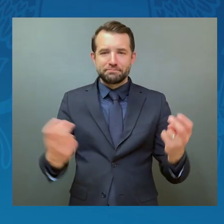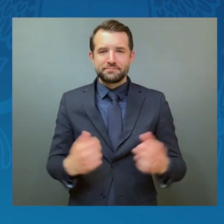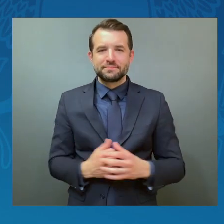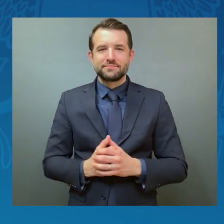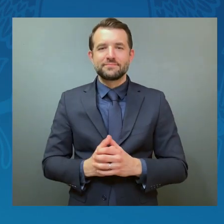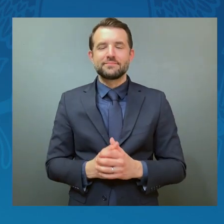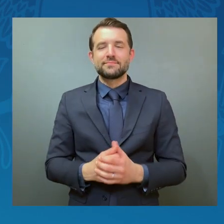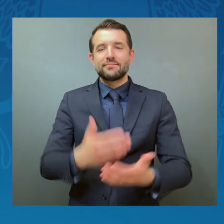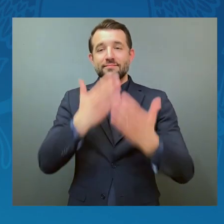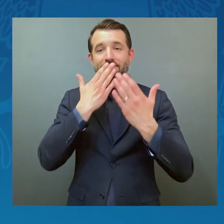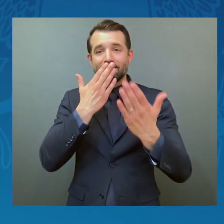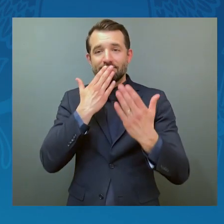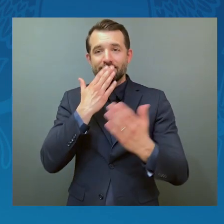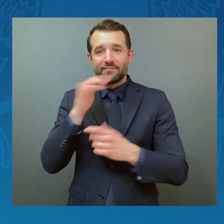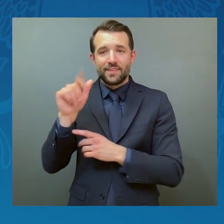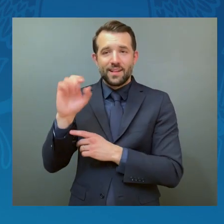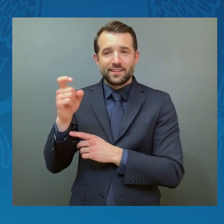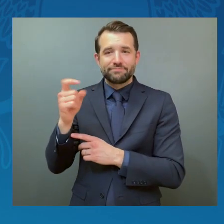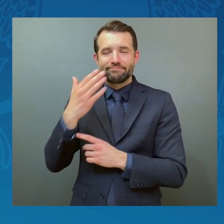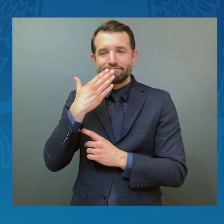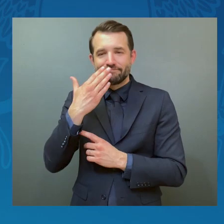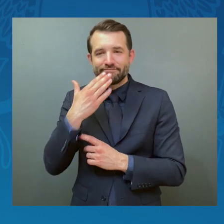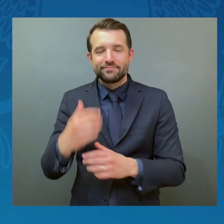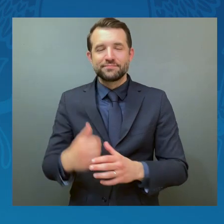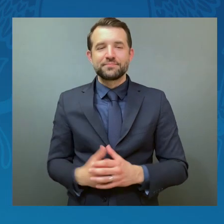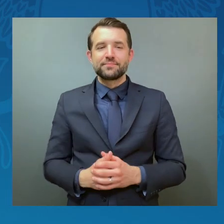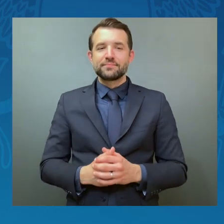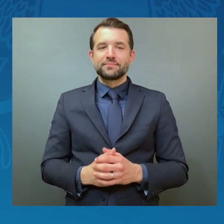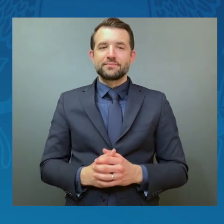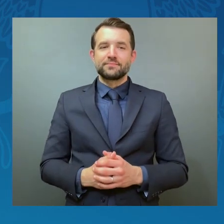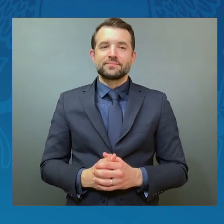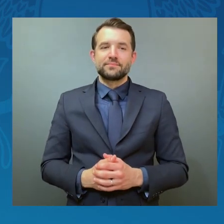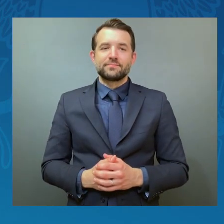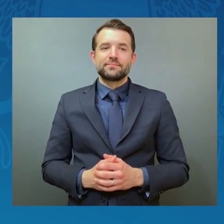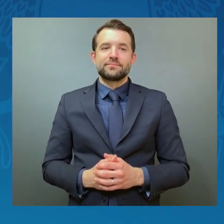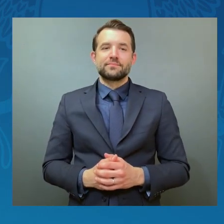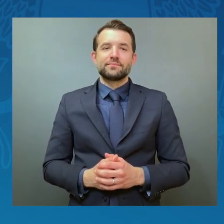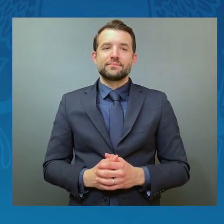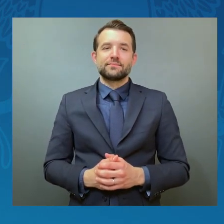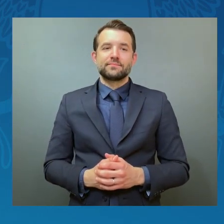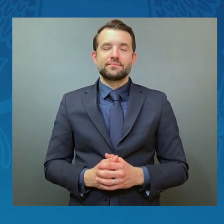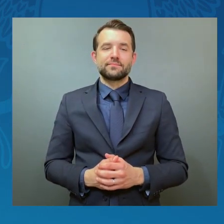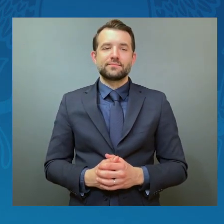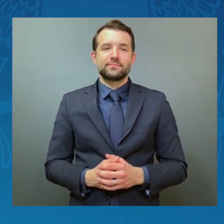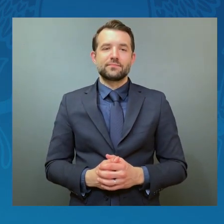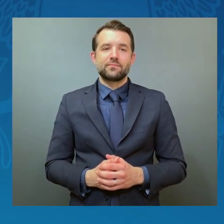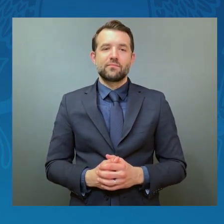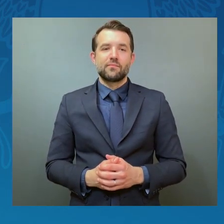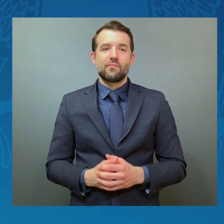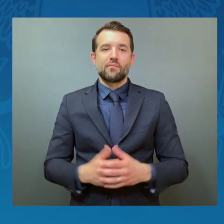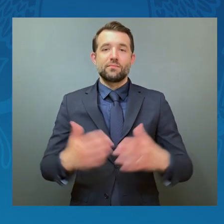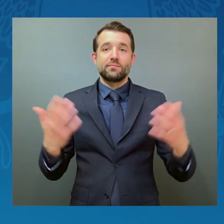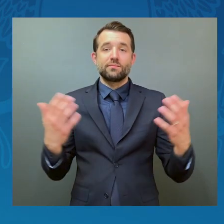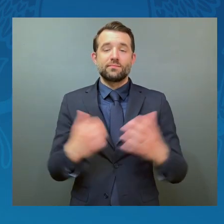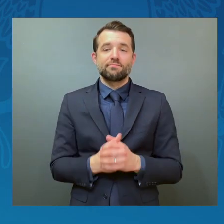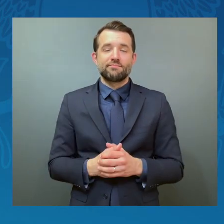I was saying to some of my team in the back,